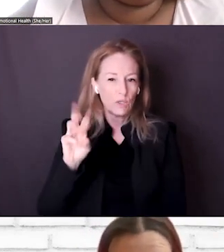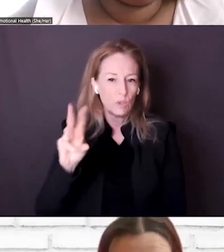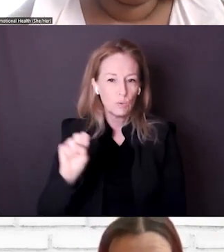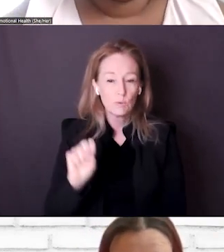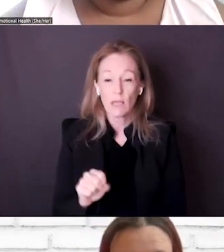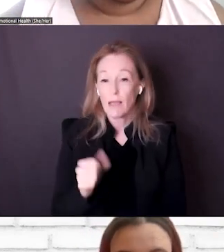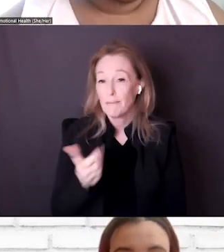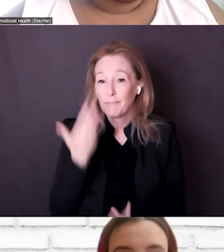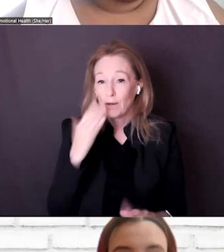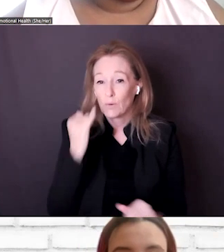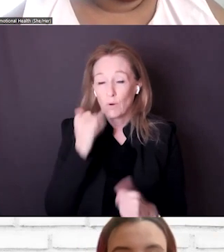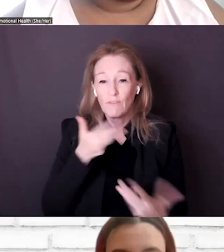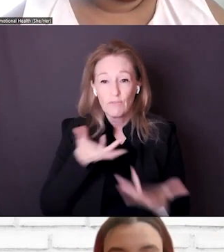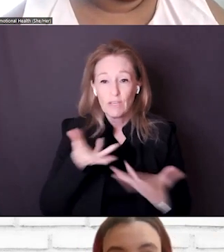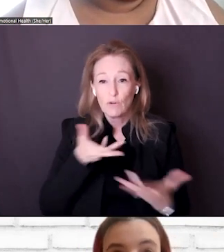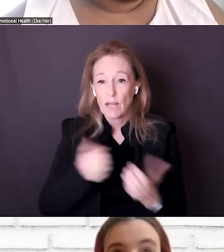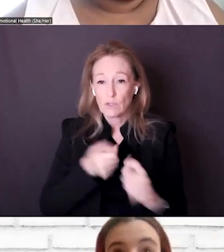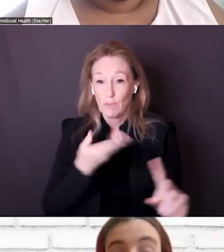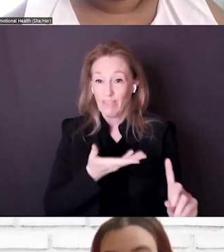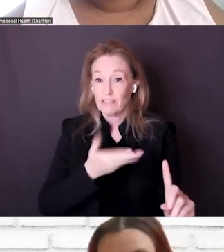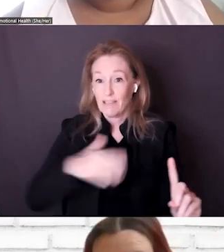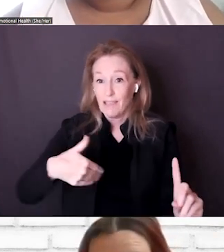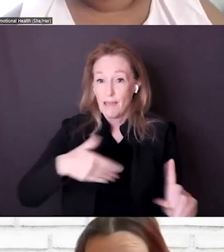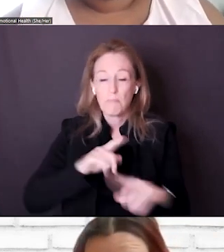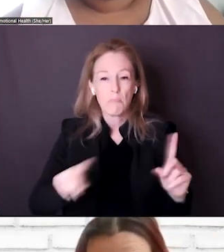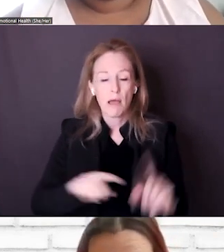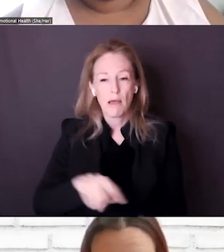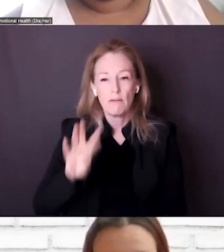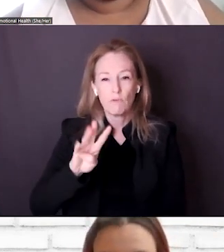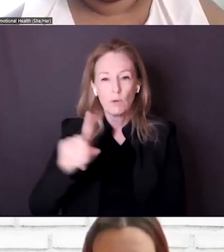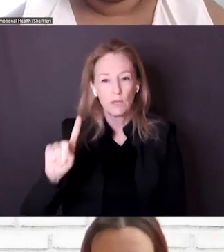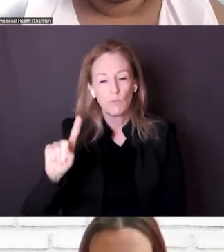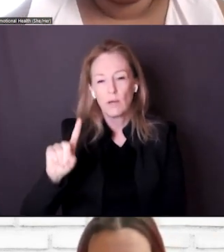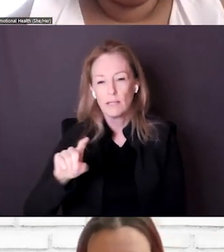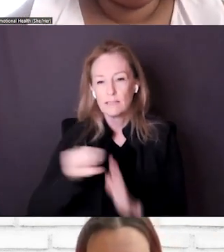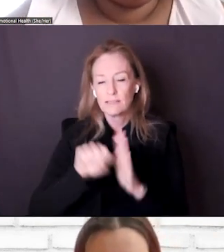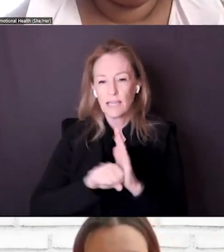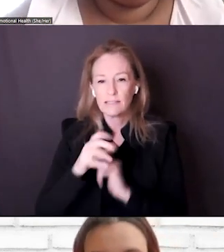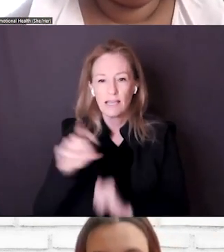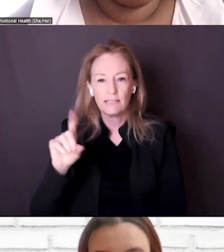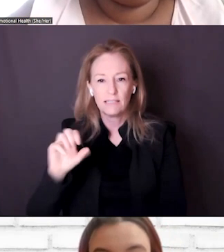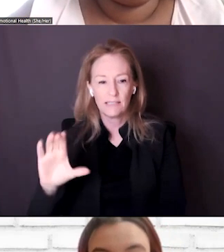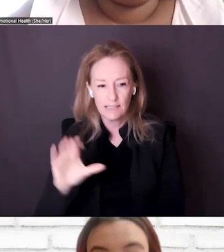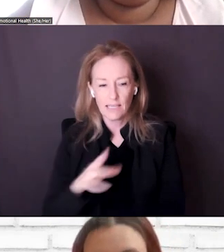WITH YOU YET, BUT ESSENTIALLY 41 STATES HAVE FILED FEDERAL